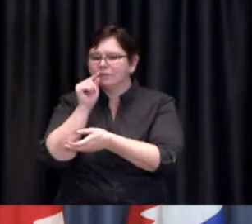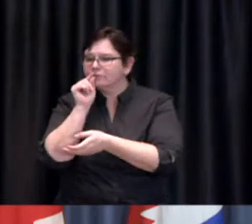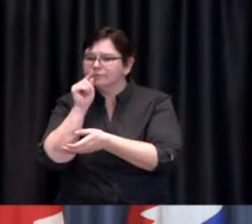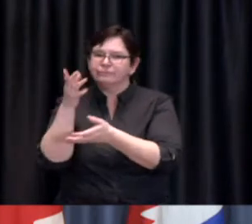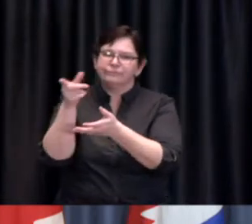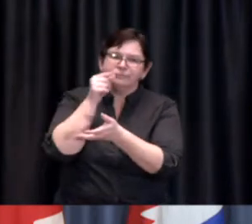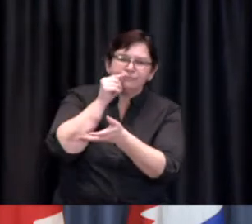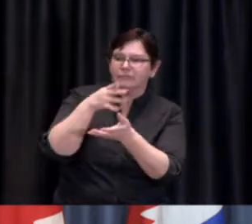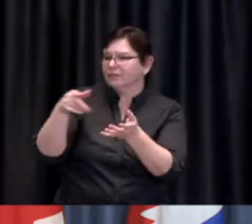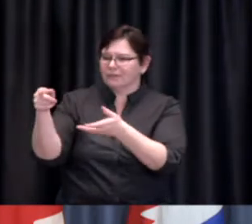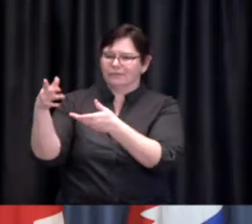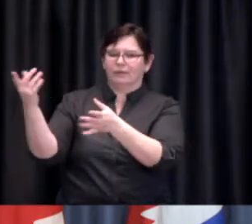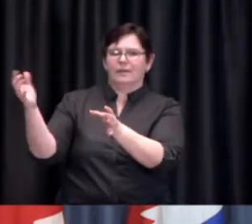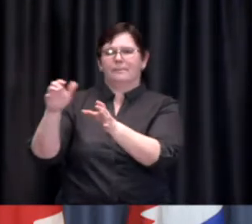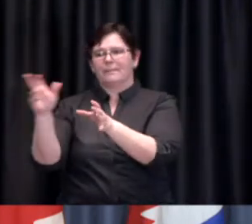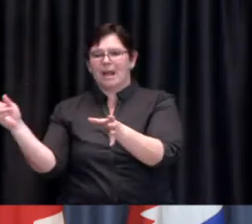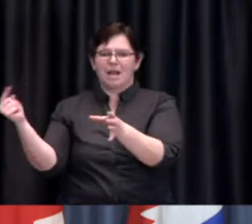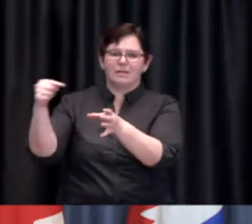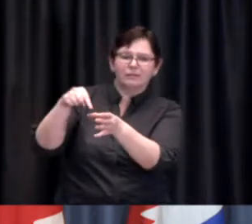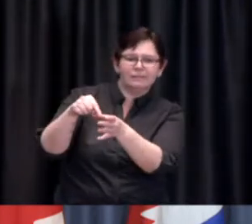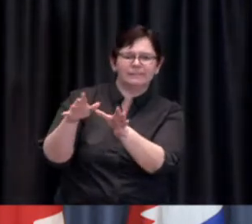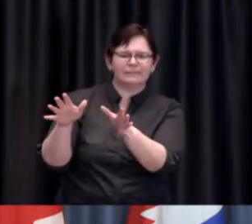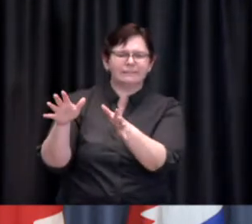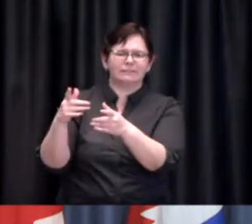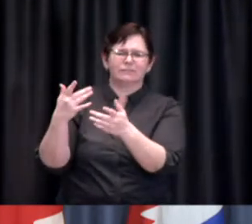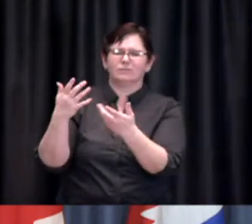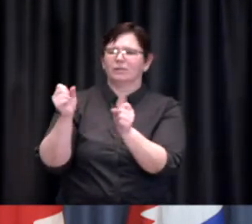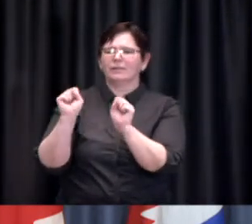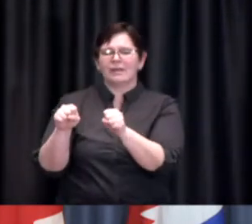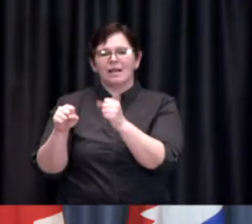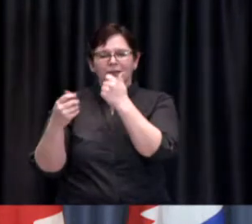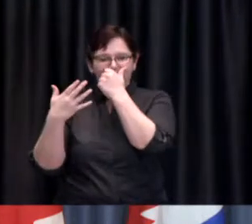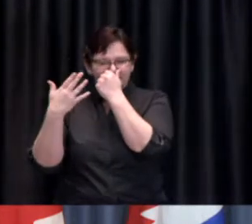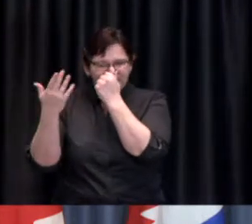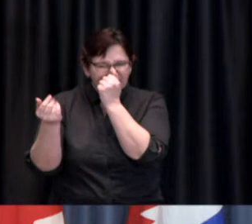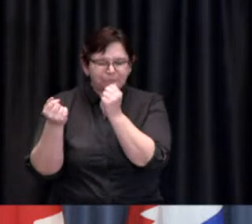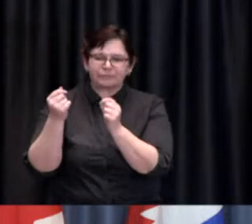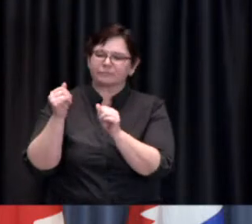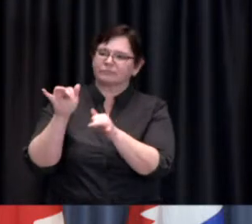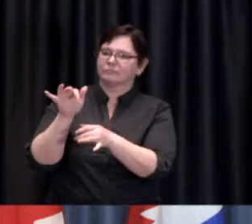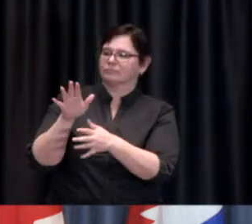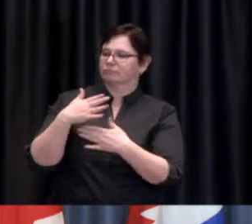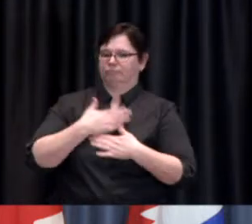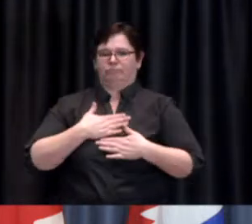and they have access to entertainment inside and sleeping areas inside and programming